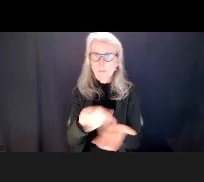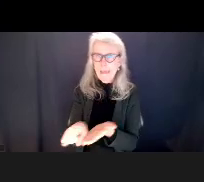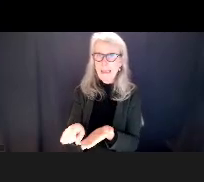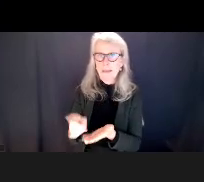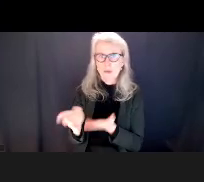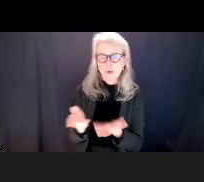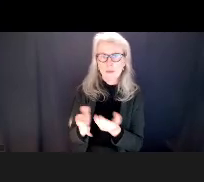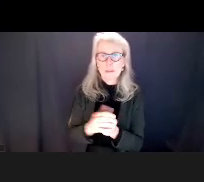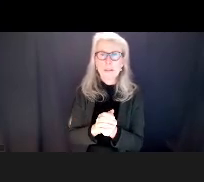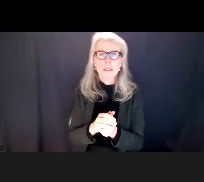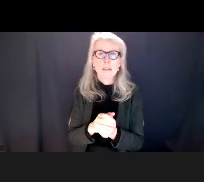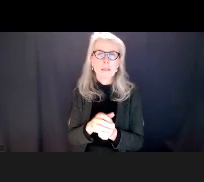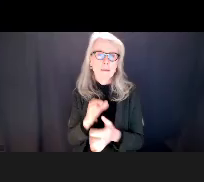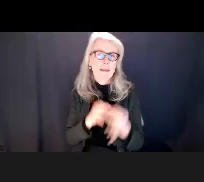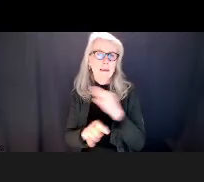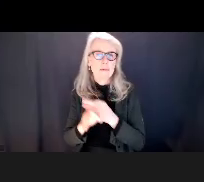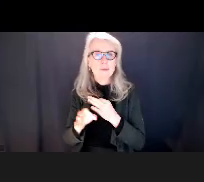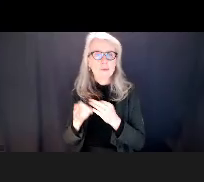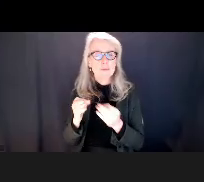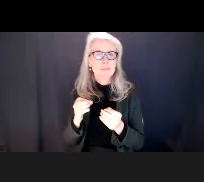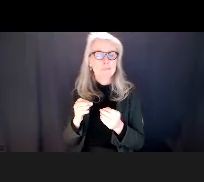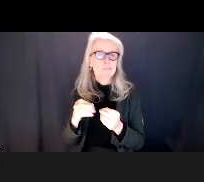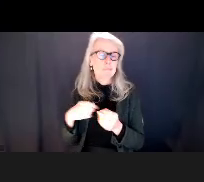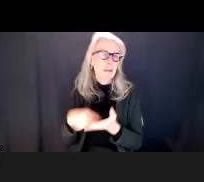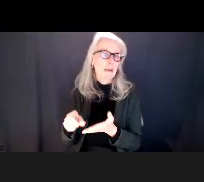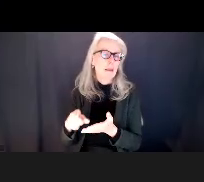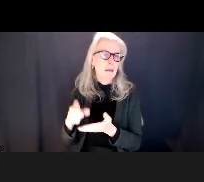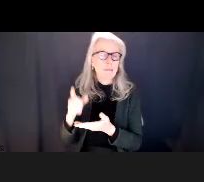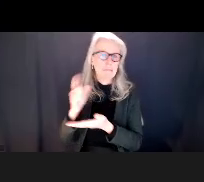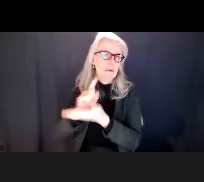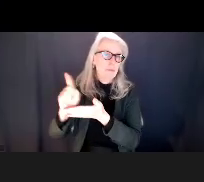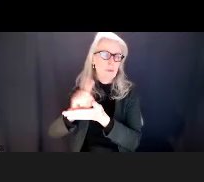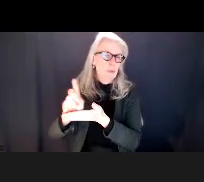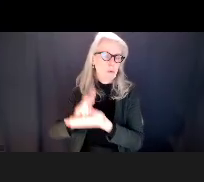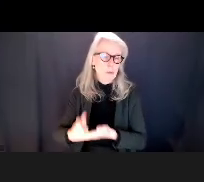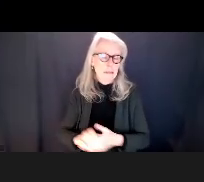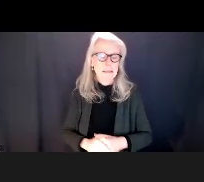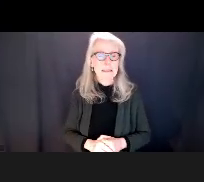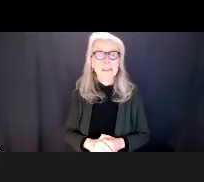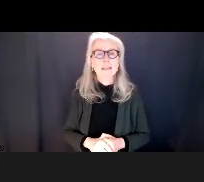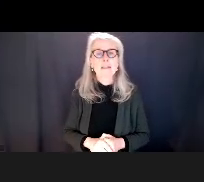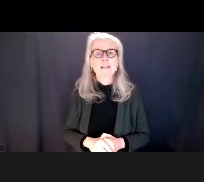service. Uh and so participants in the study referenced how quickly their allotted hours,